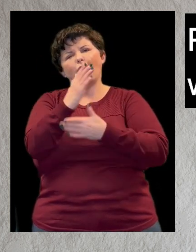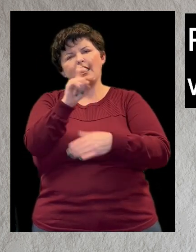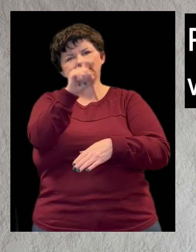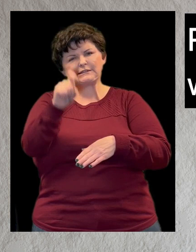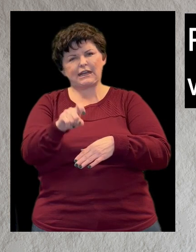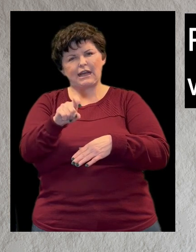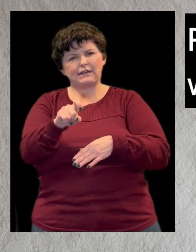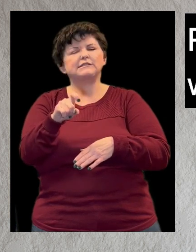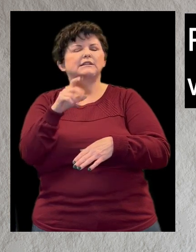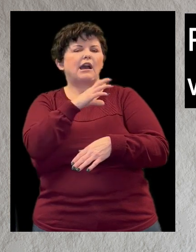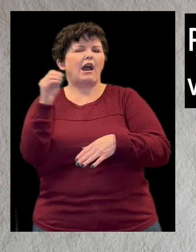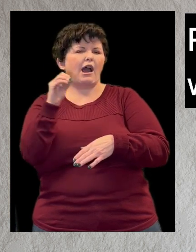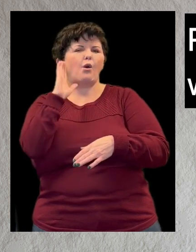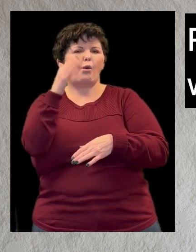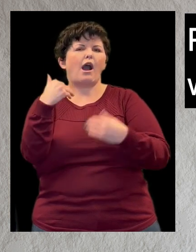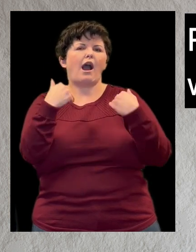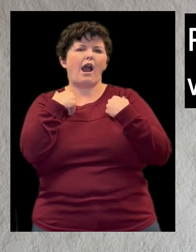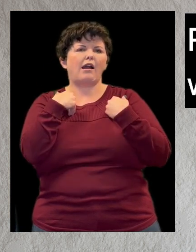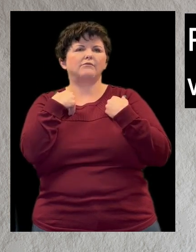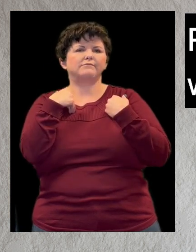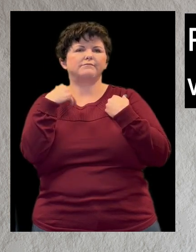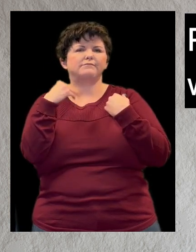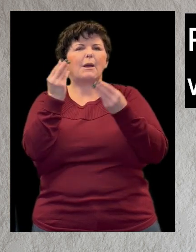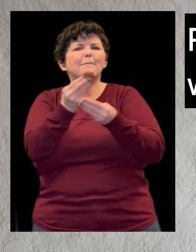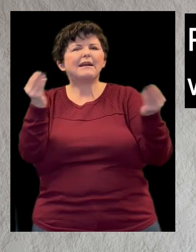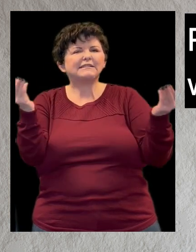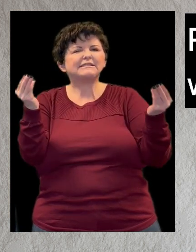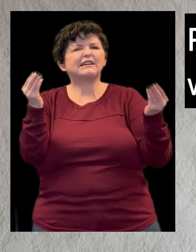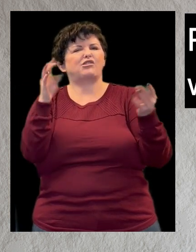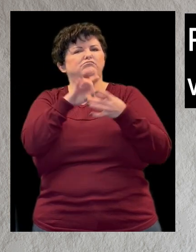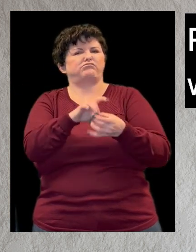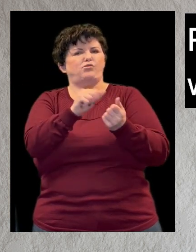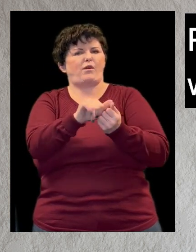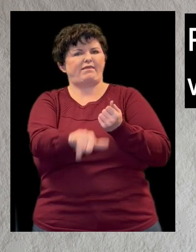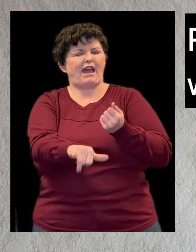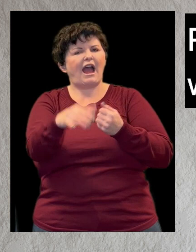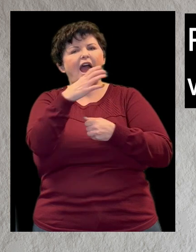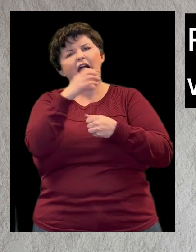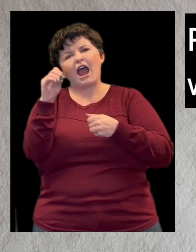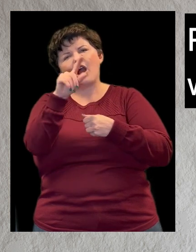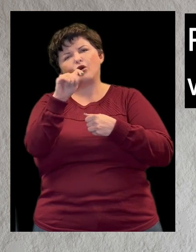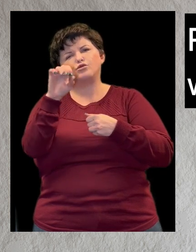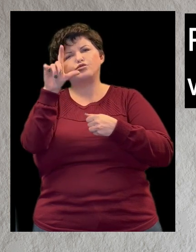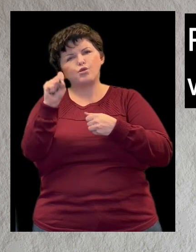and we're going to have some materials on this, as well as some tools to help you out.